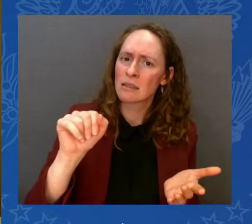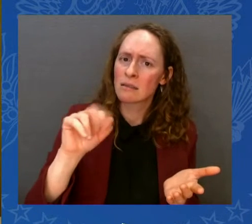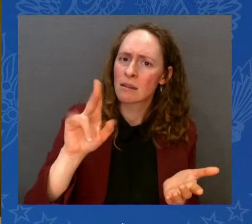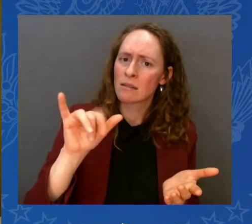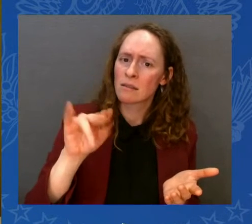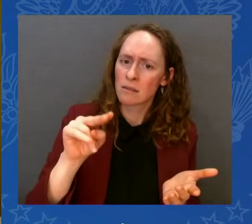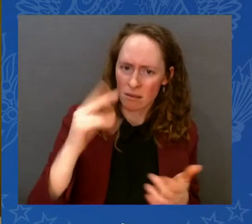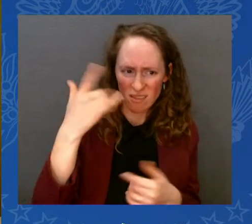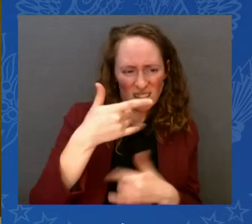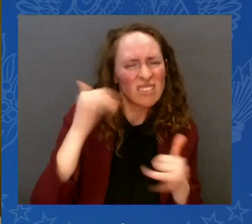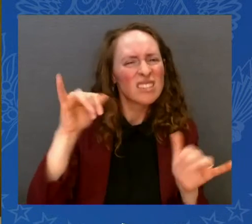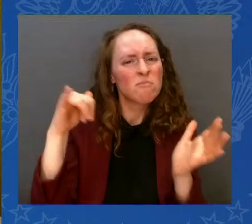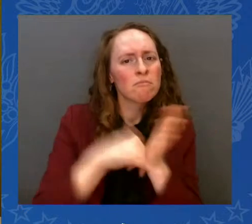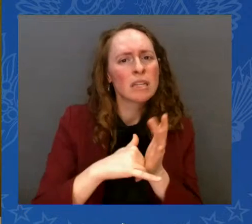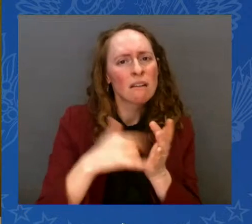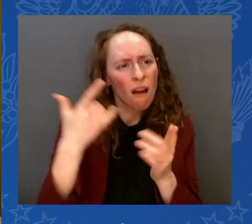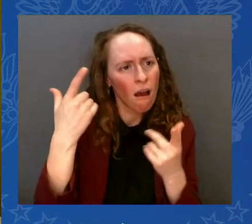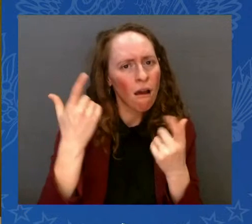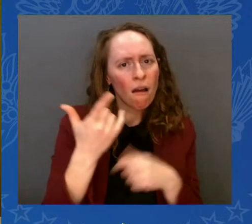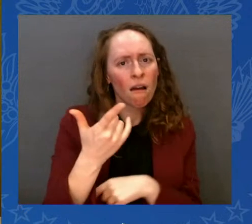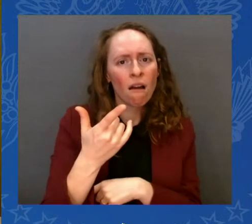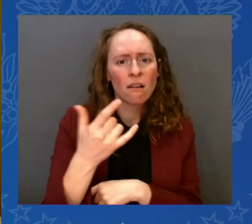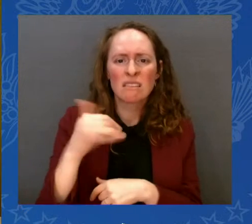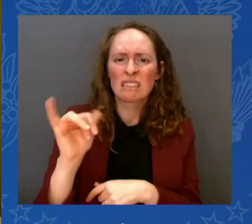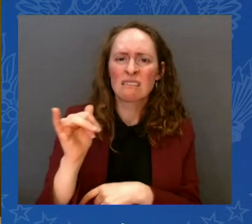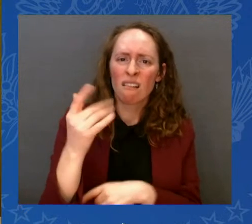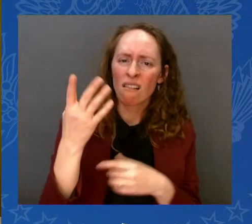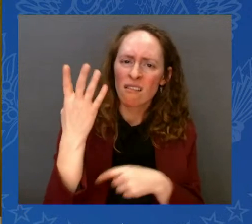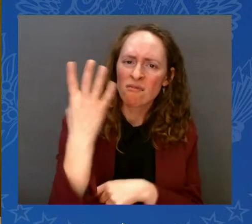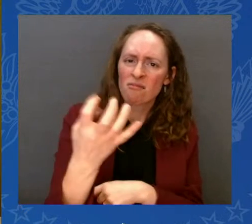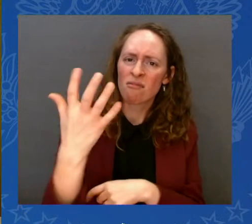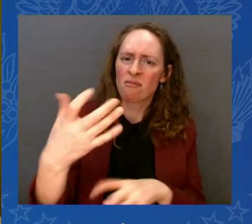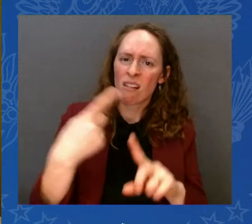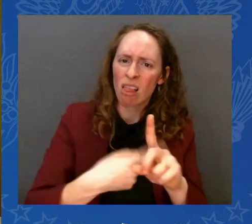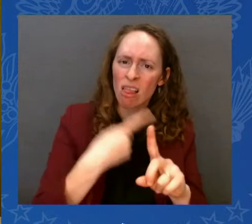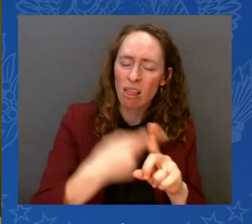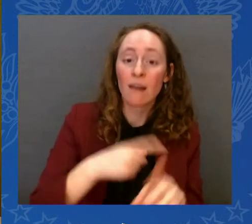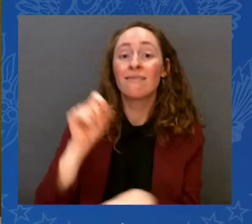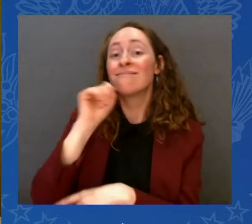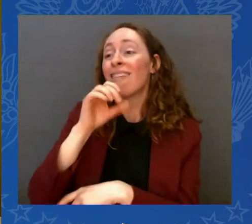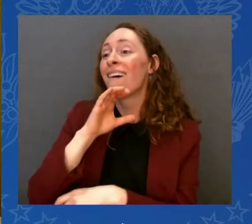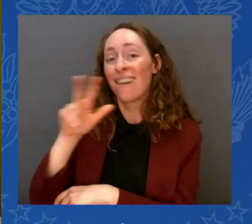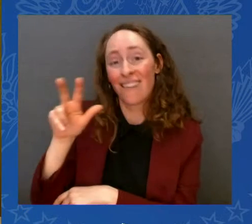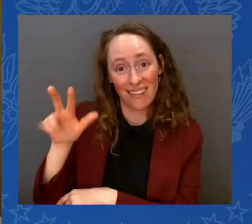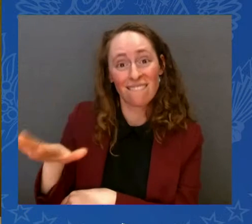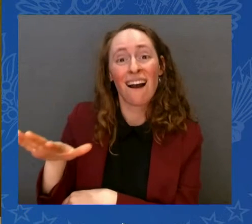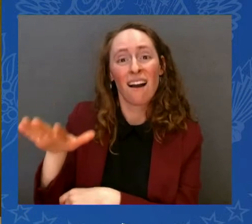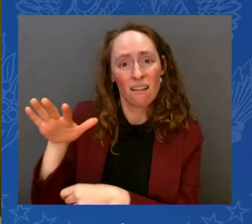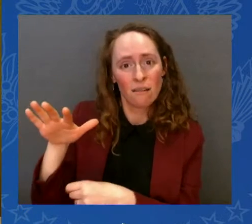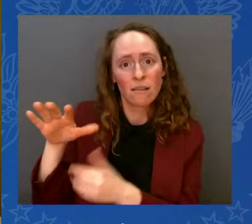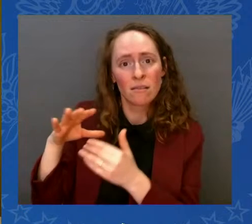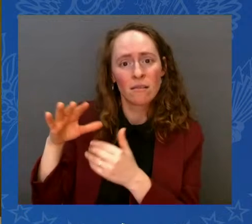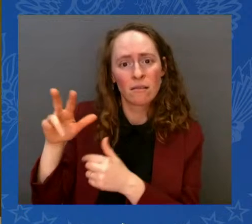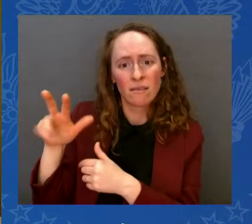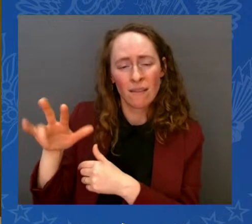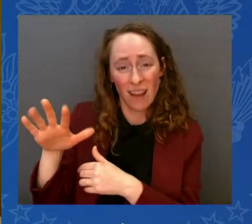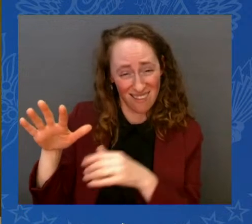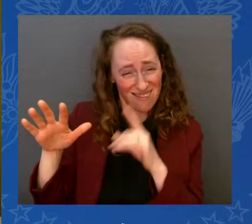are only going to pay 50 -- 35 bucks a month? By the way, it costs 10 bucks to make that insulin; package it, another 3.